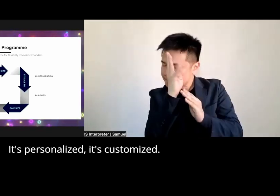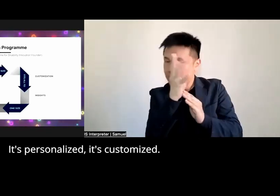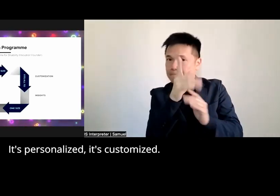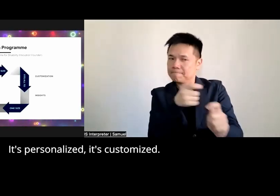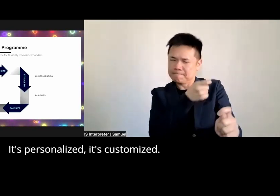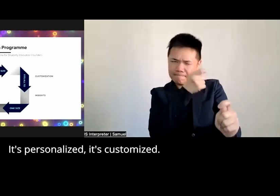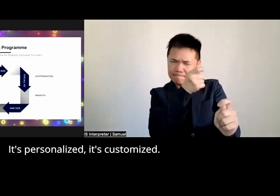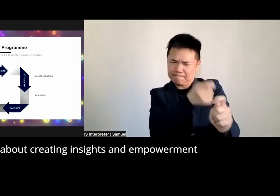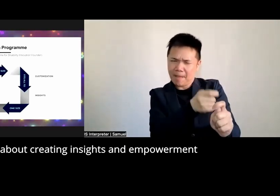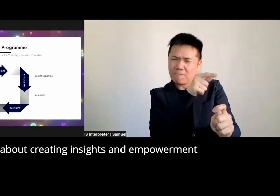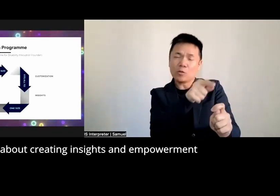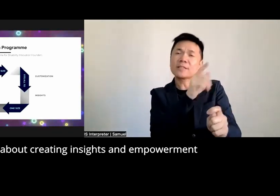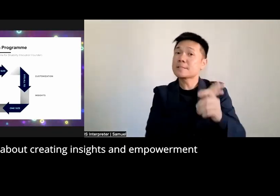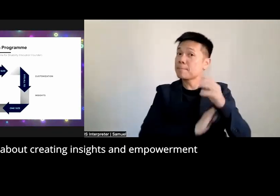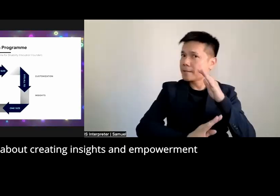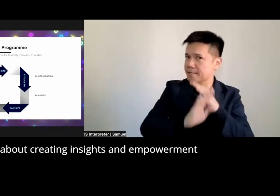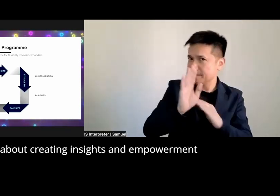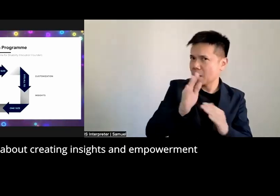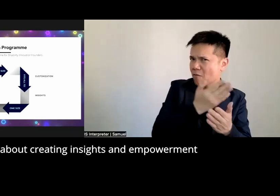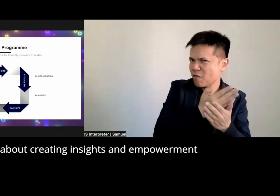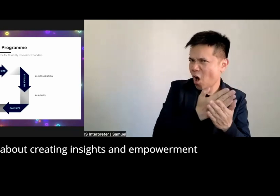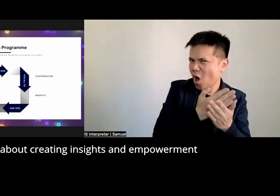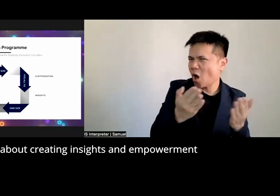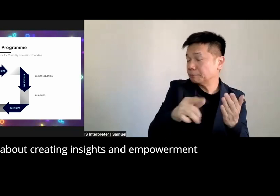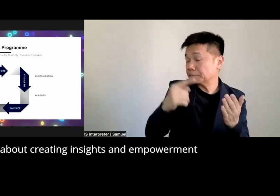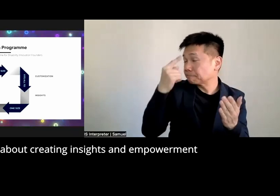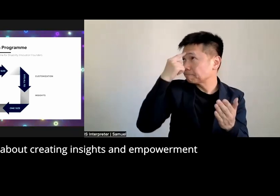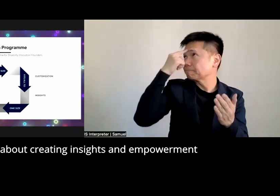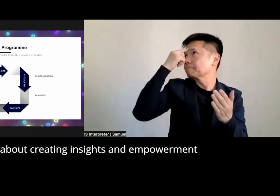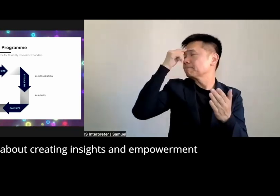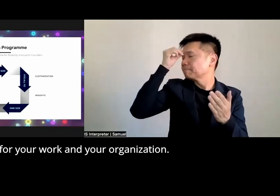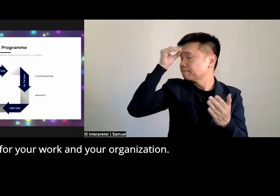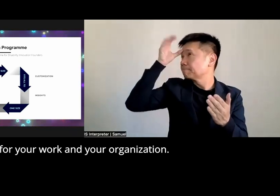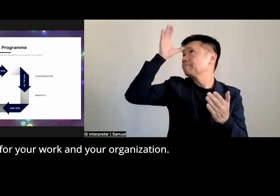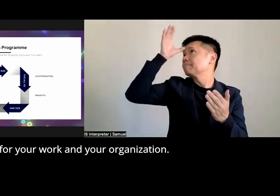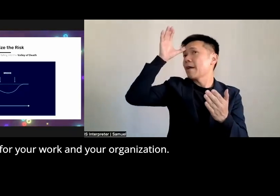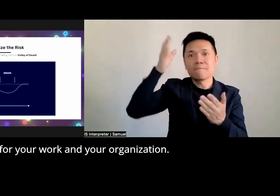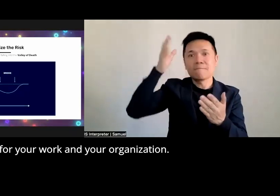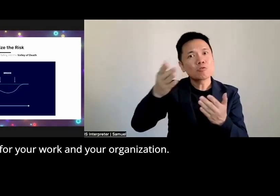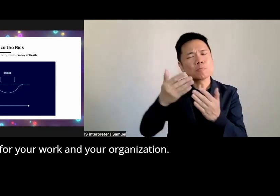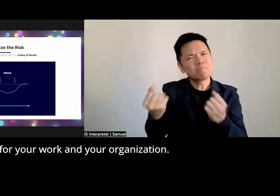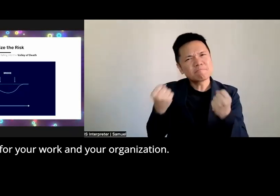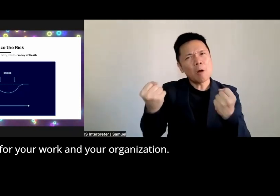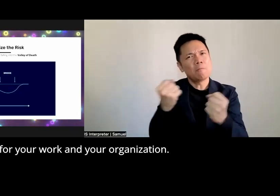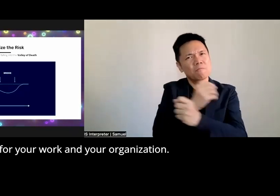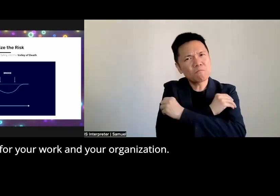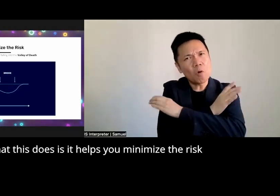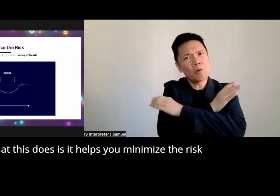customized it's all about creating insights and empowerment for your work in your organization and